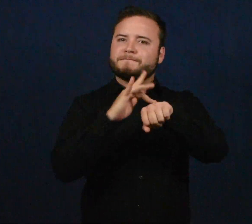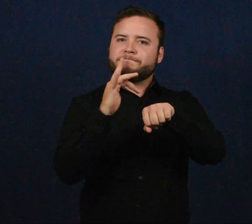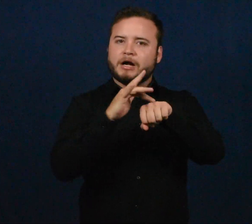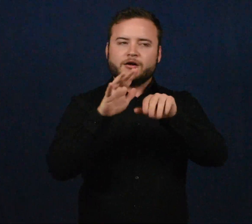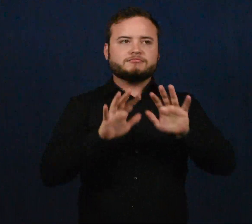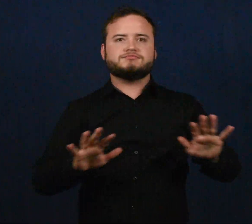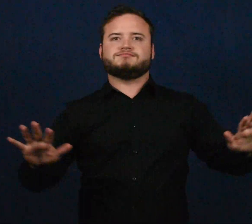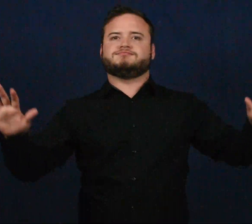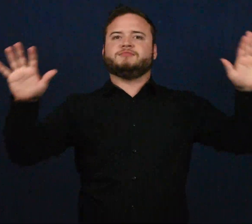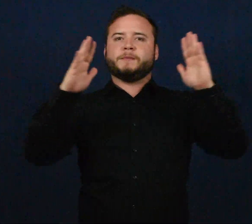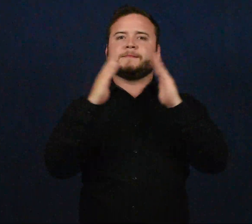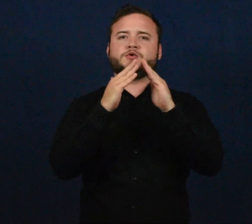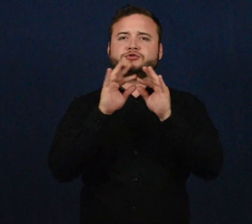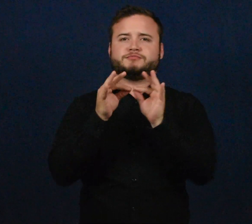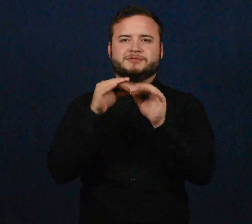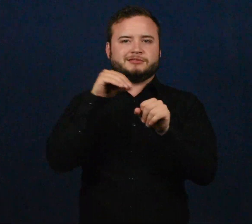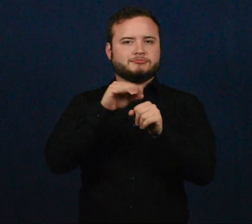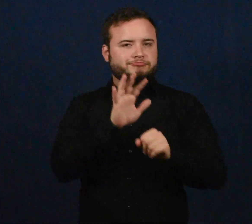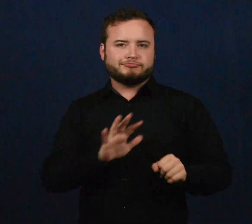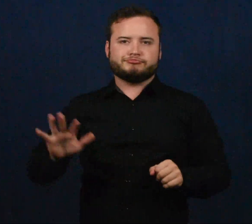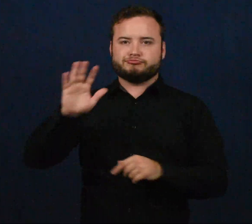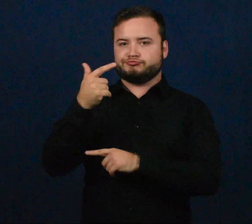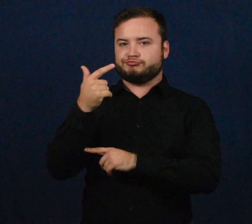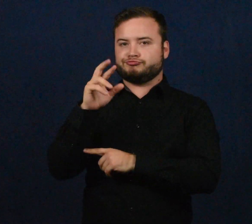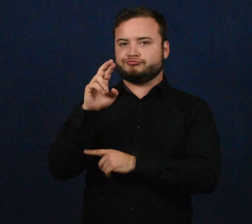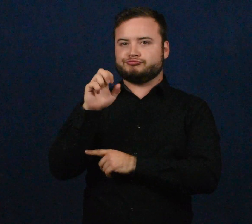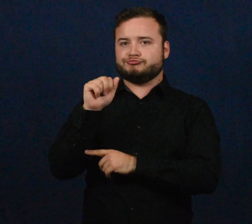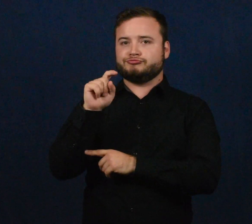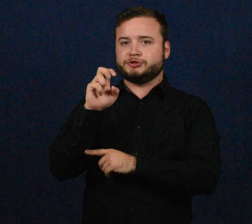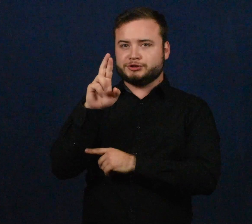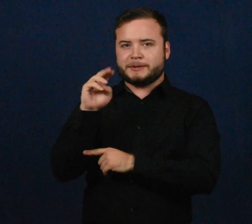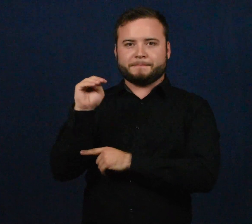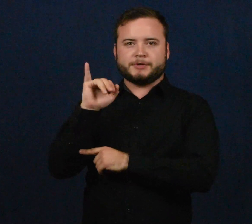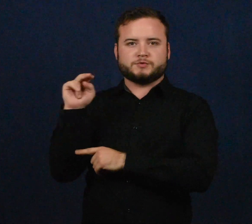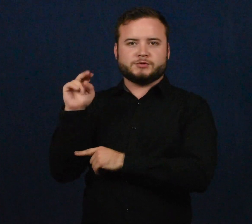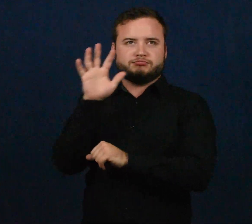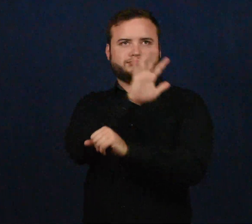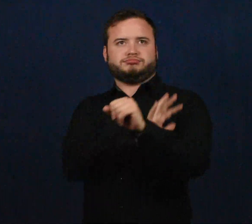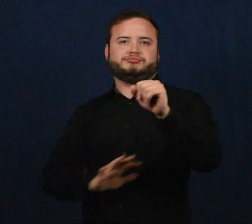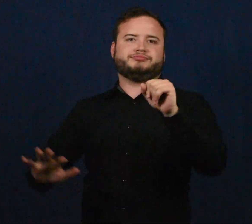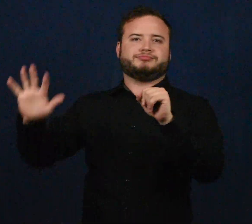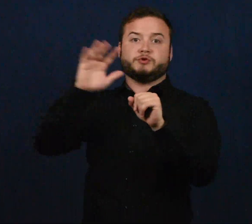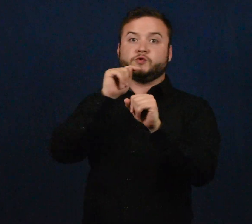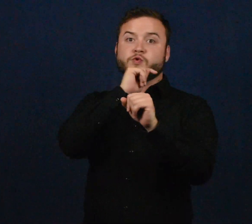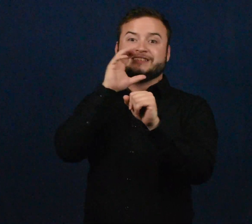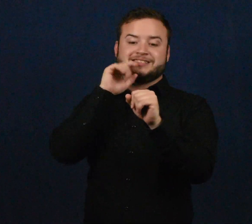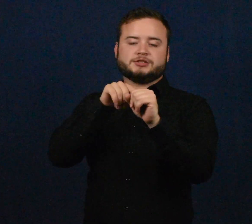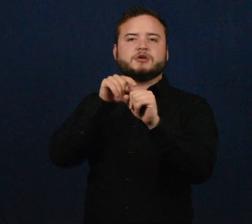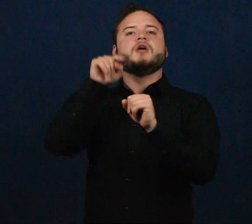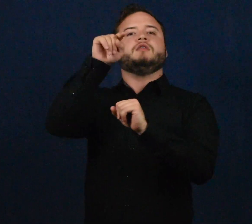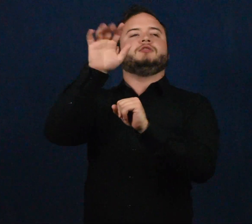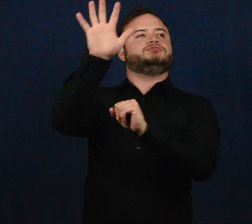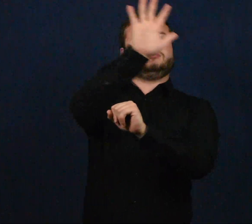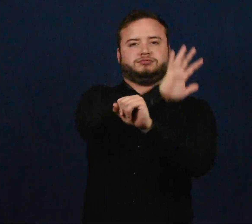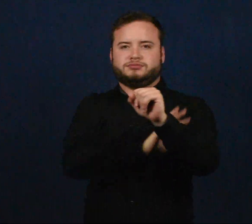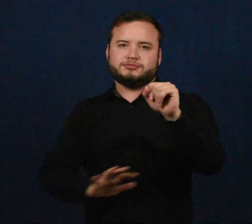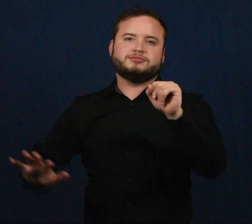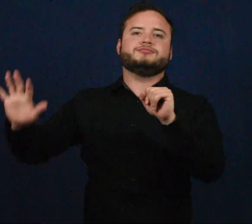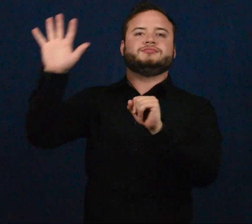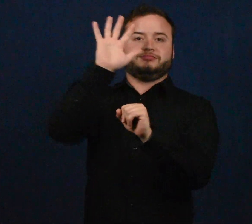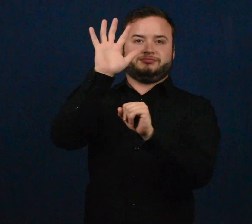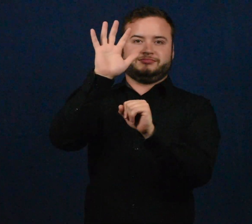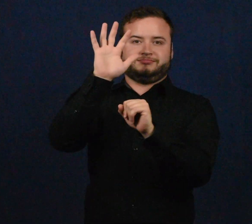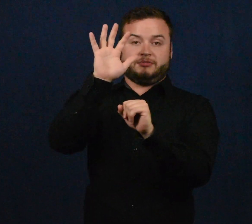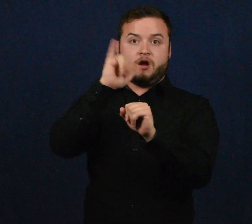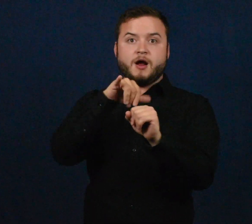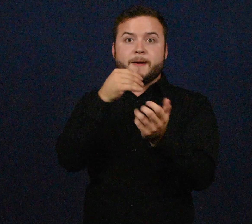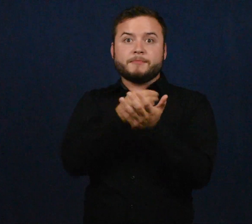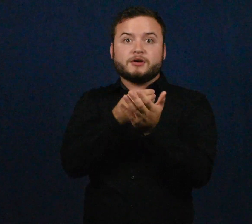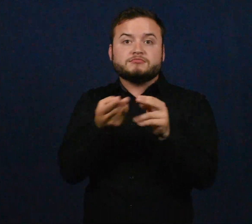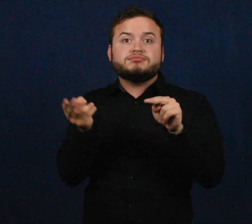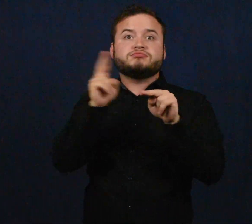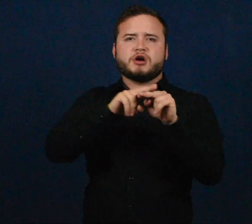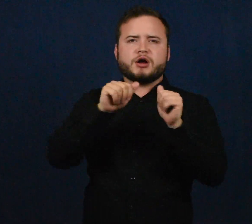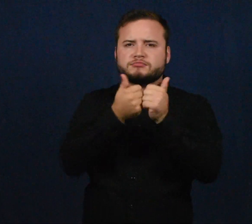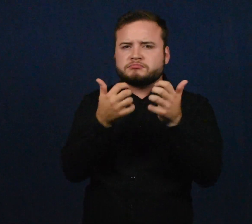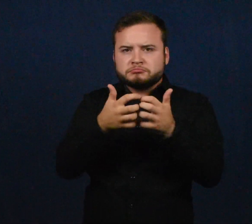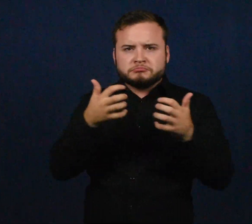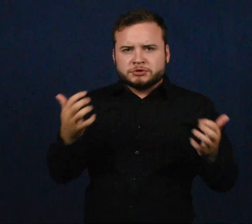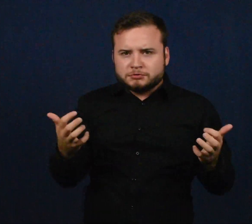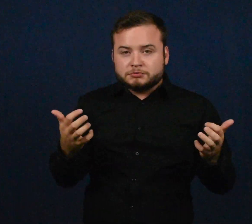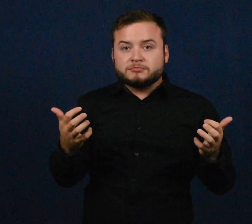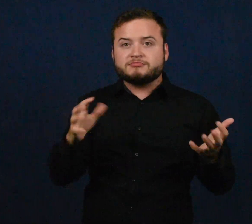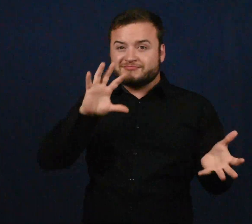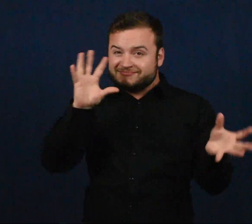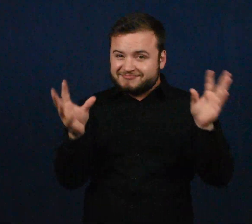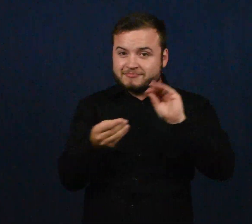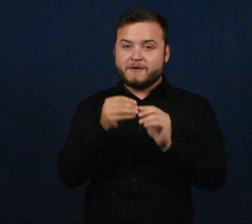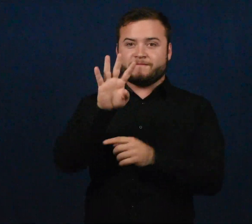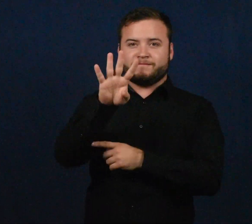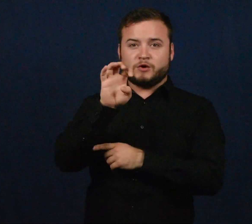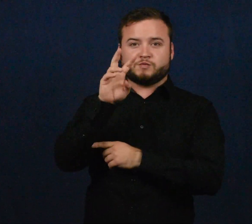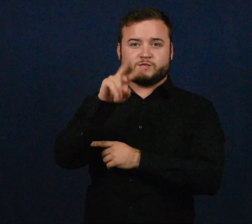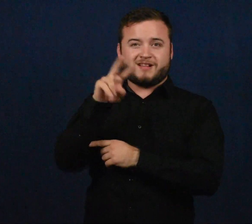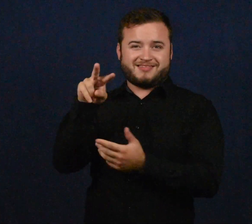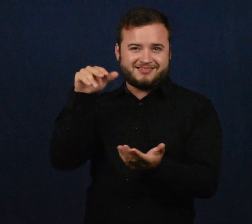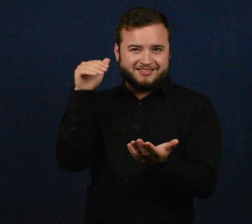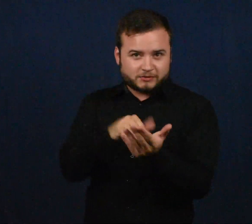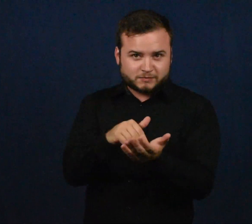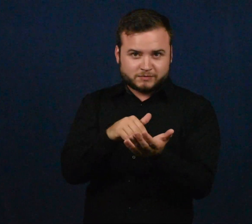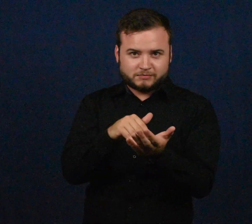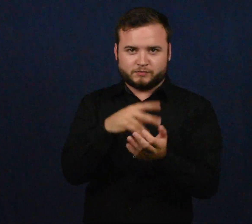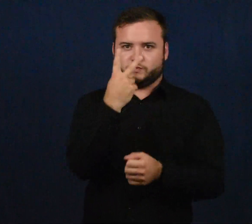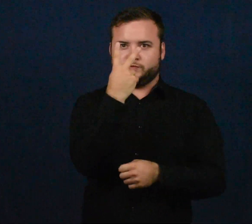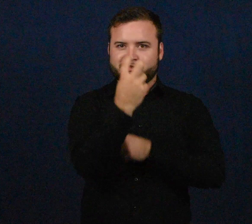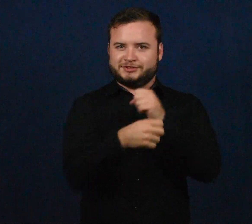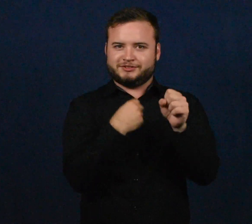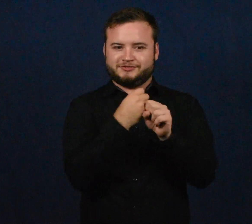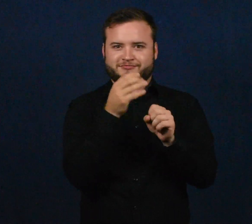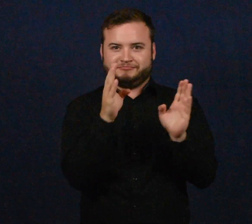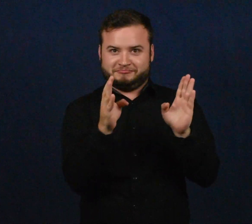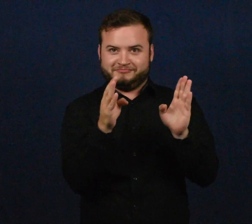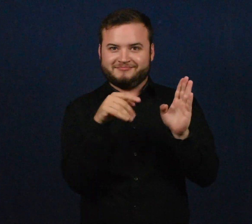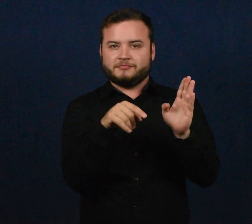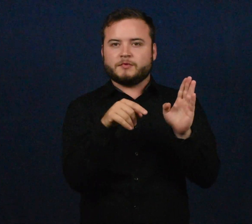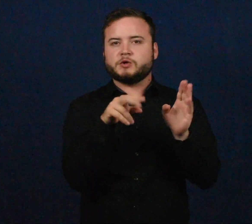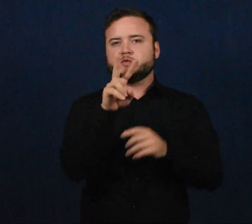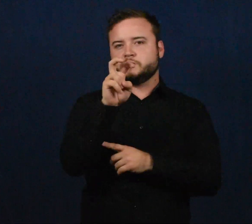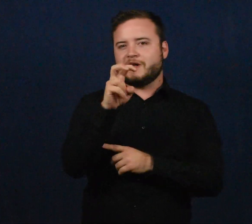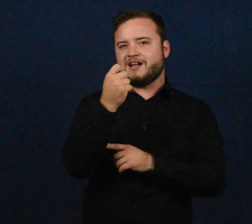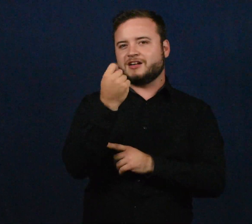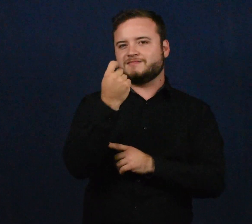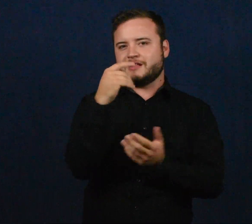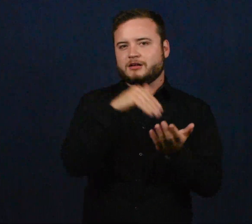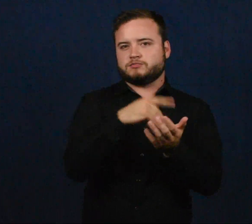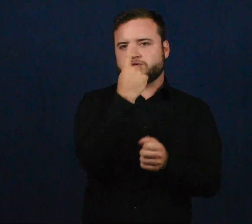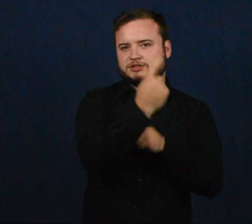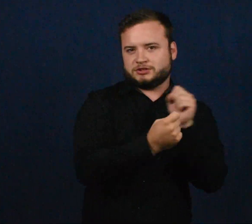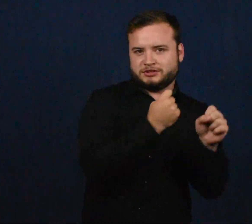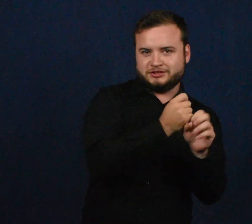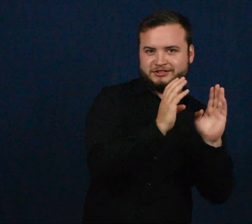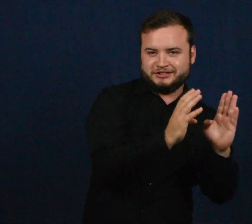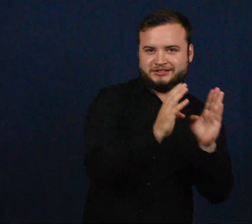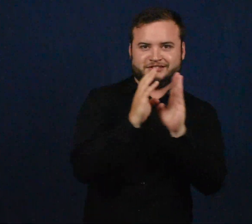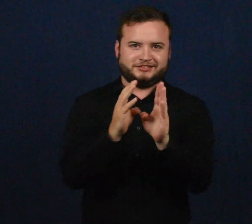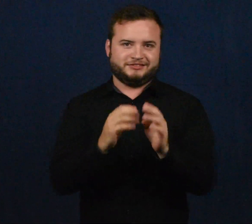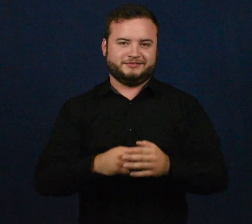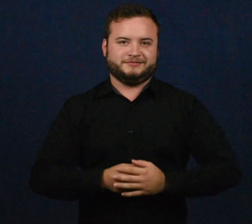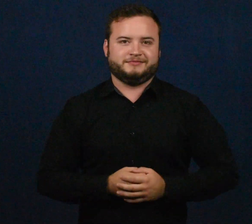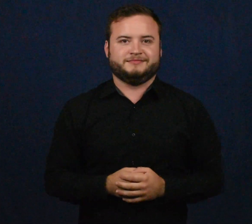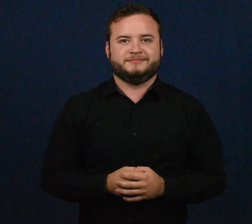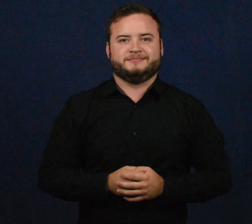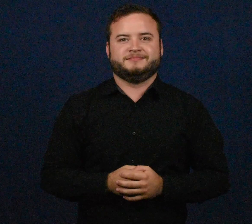for community interpreting in Greater Minnesota by $422K ($211K a year).